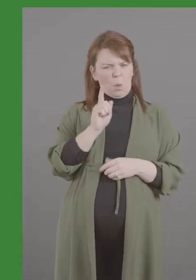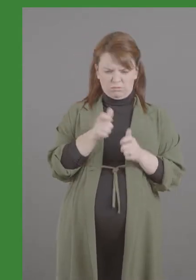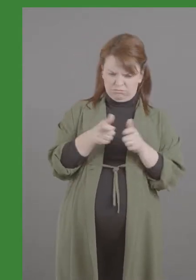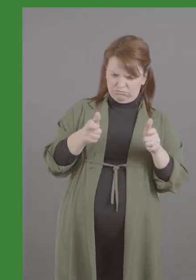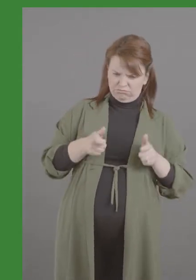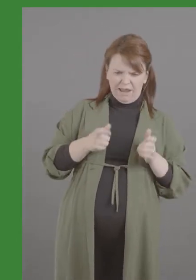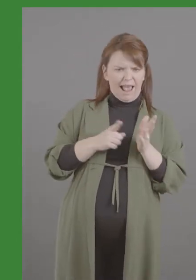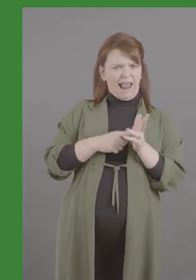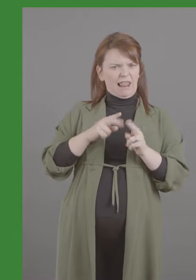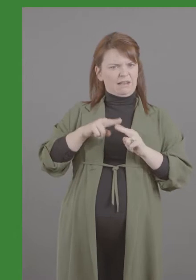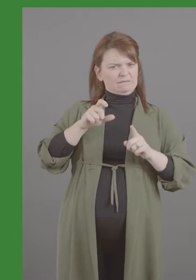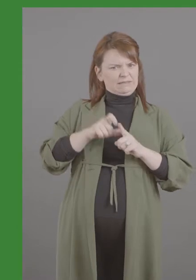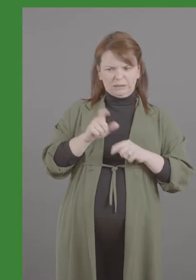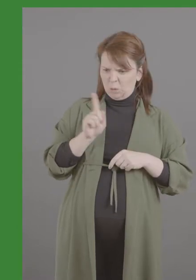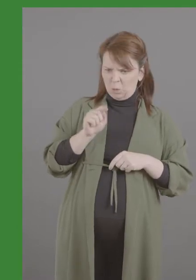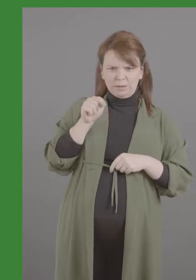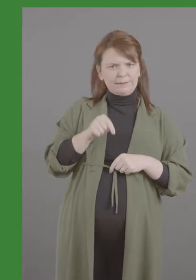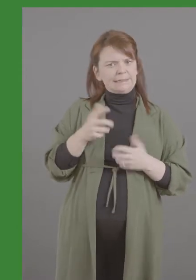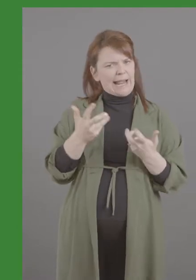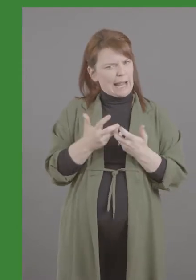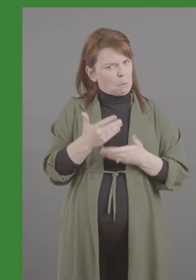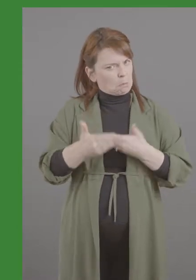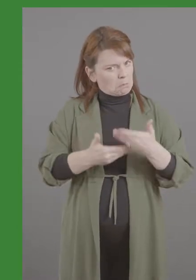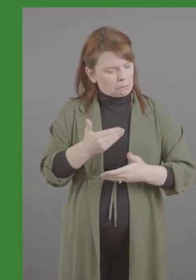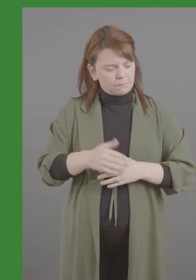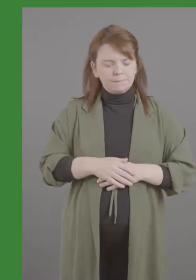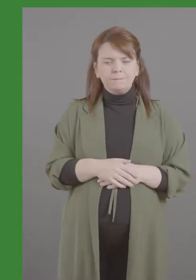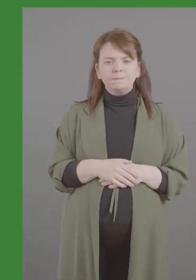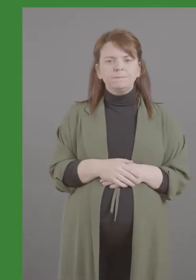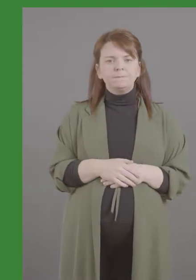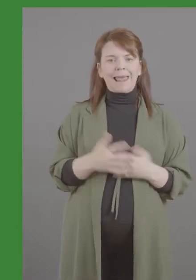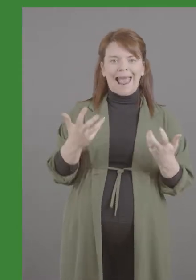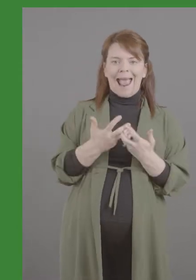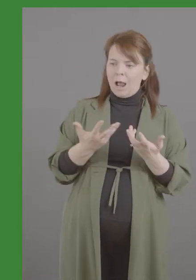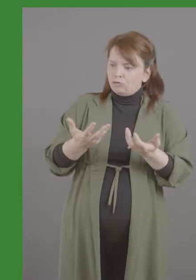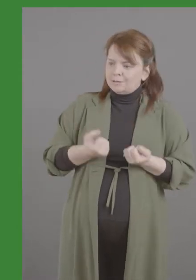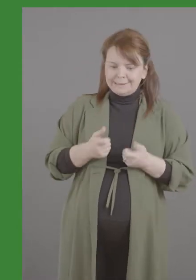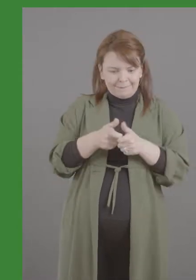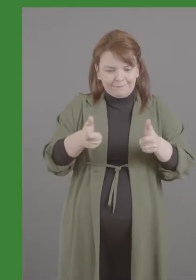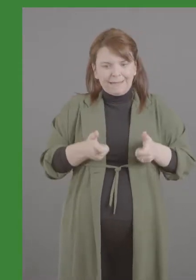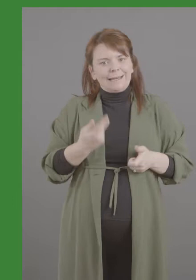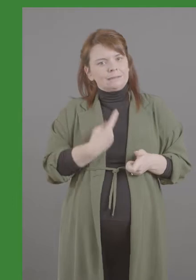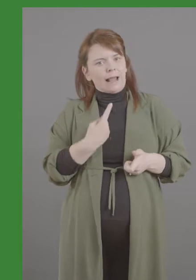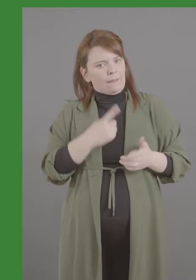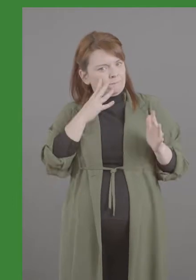What a lateral flow LFD test kit is and how it works, how to get a self-test kit,